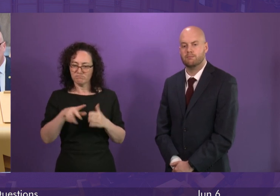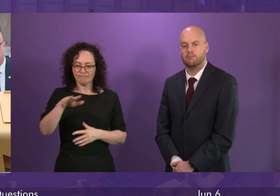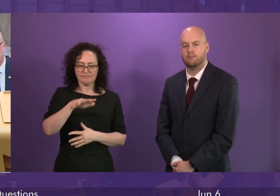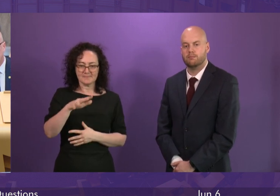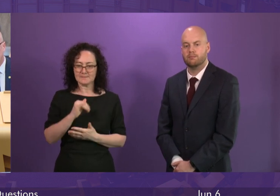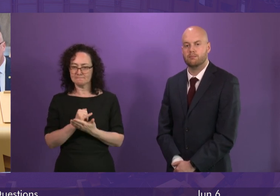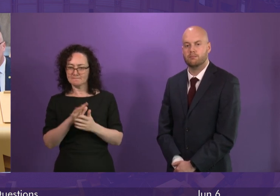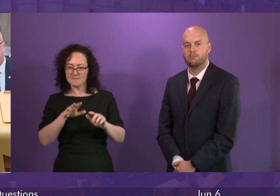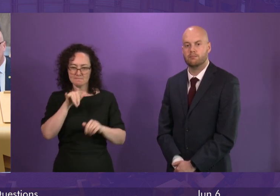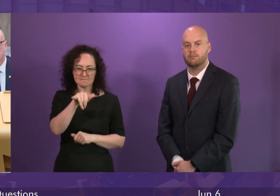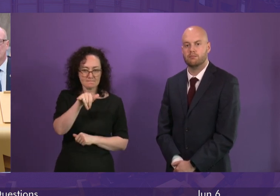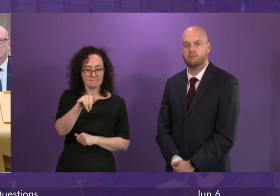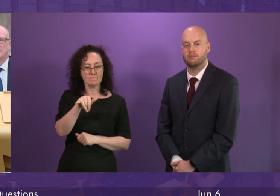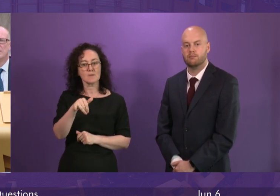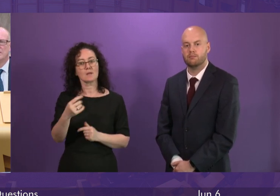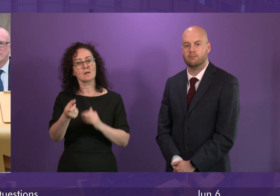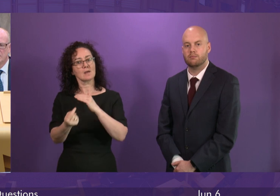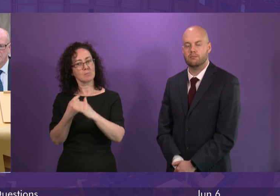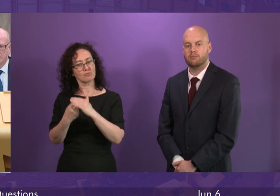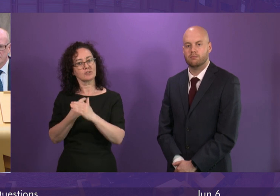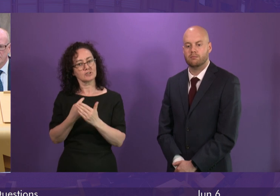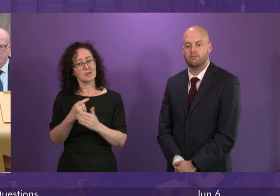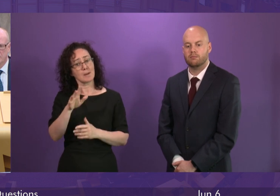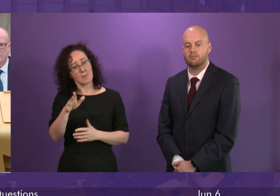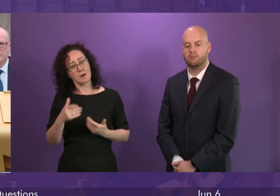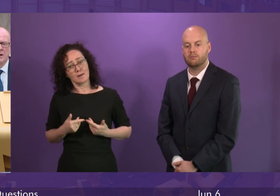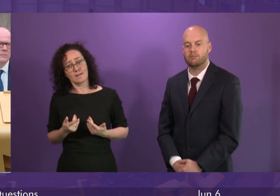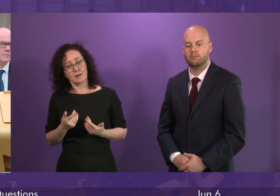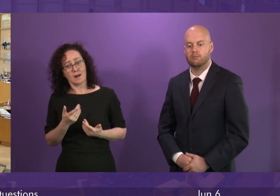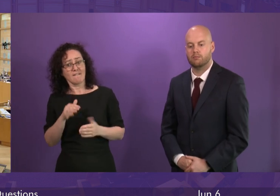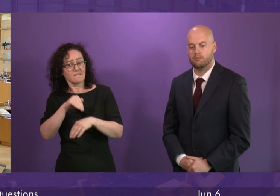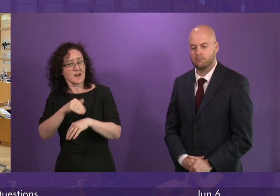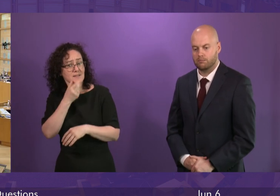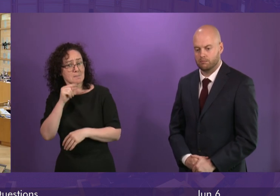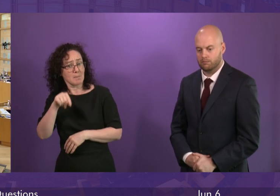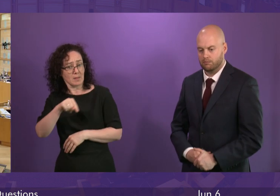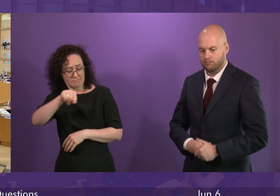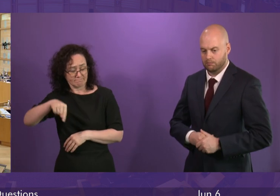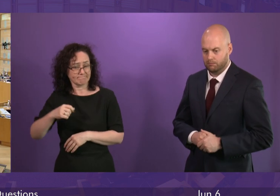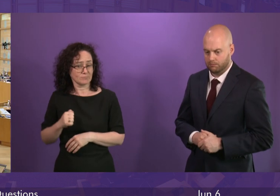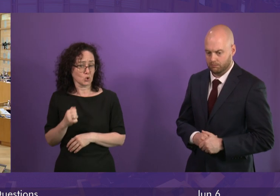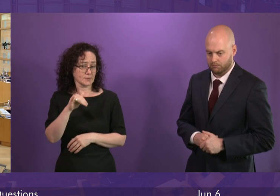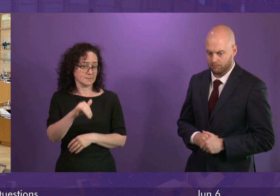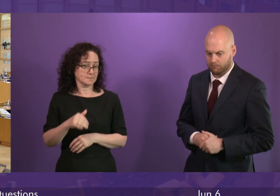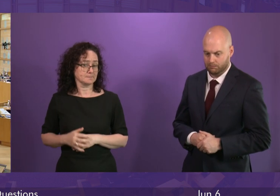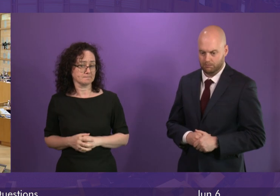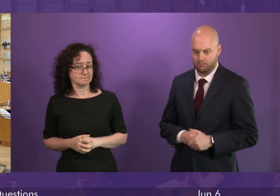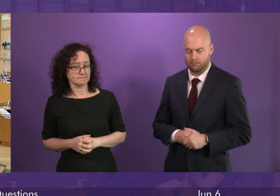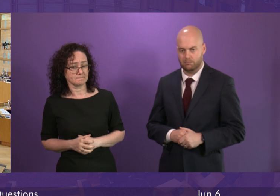the United Kingdom’s reputation for welcoming people who face jeopardy in our world.